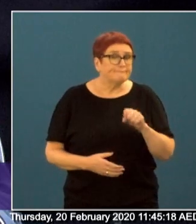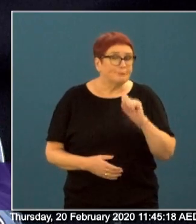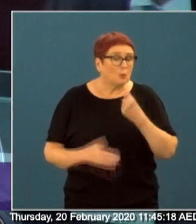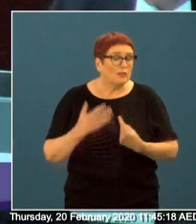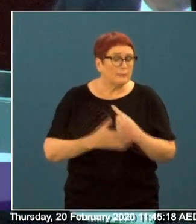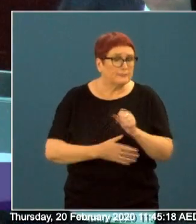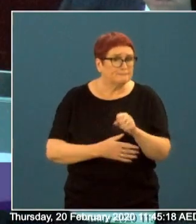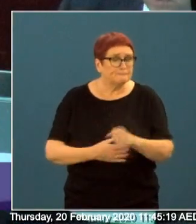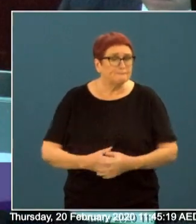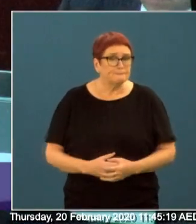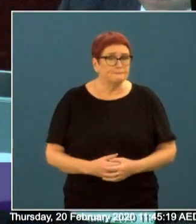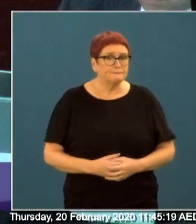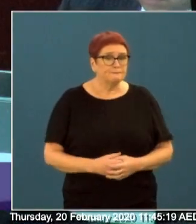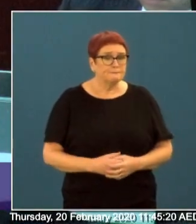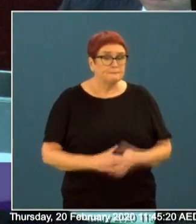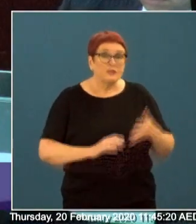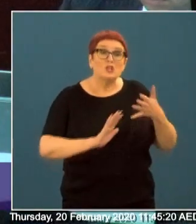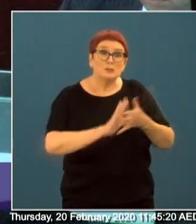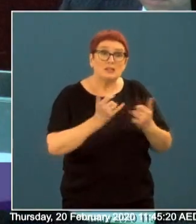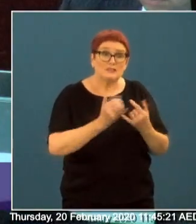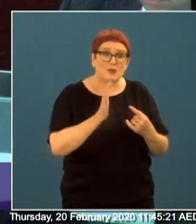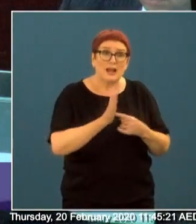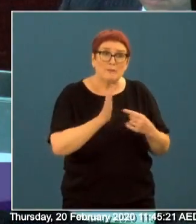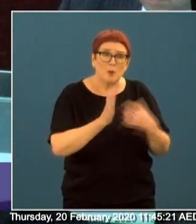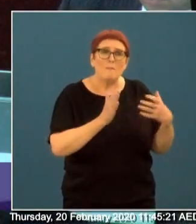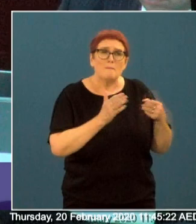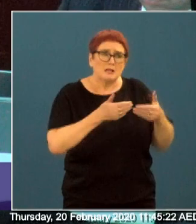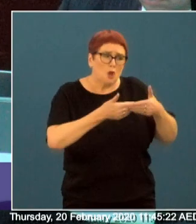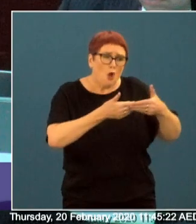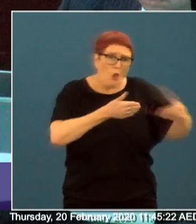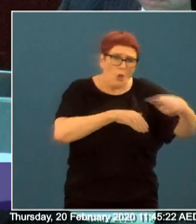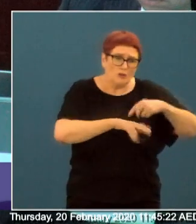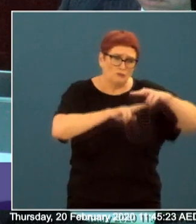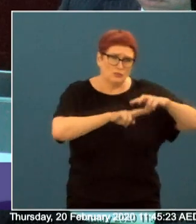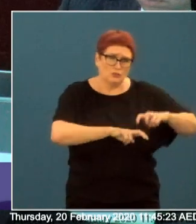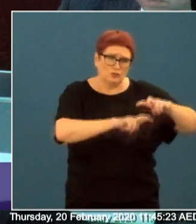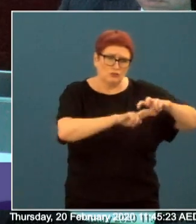And does that suggest the importance of having longitudinal studies, to be able to track these issues of